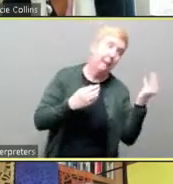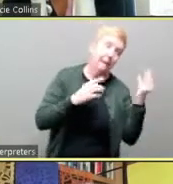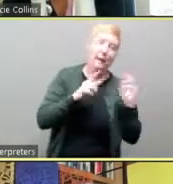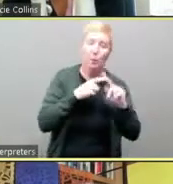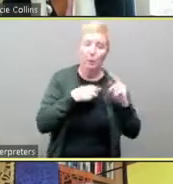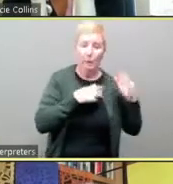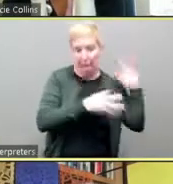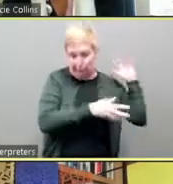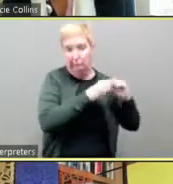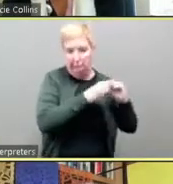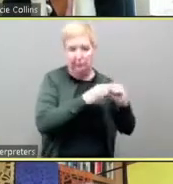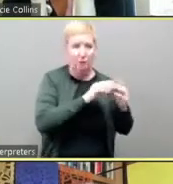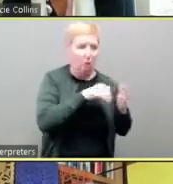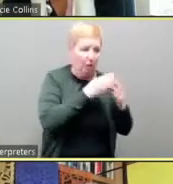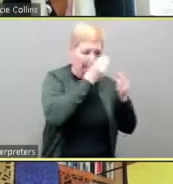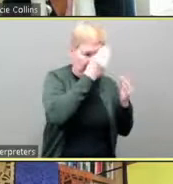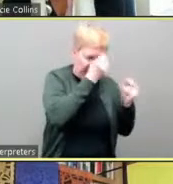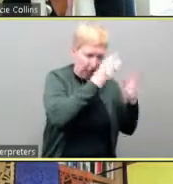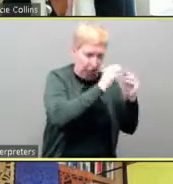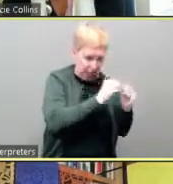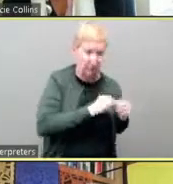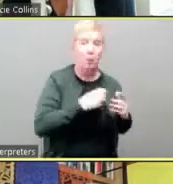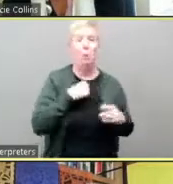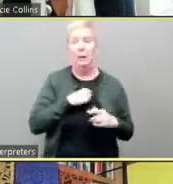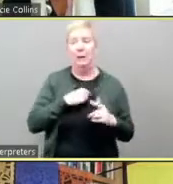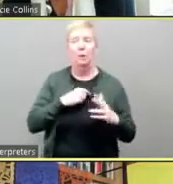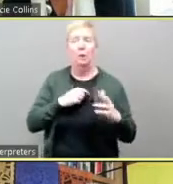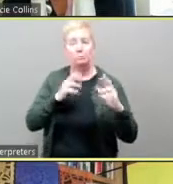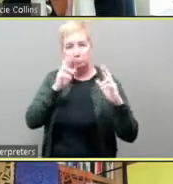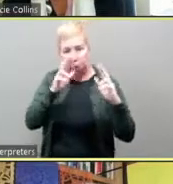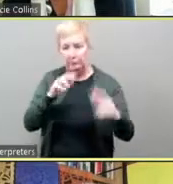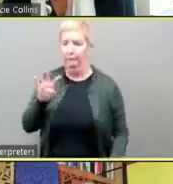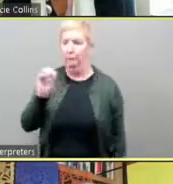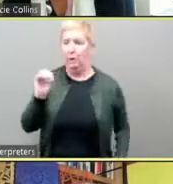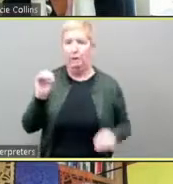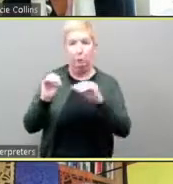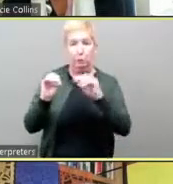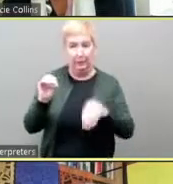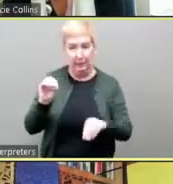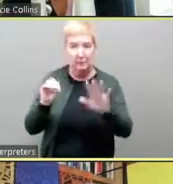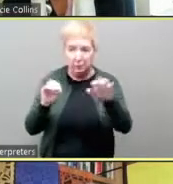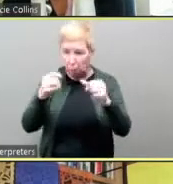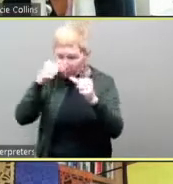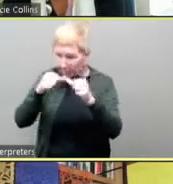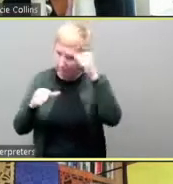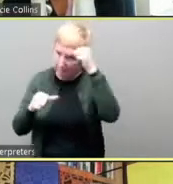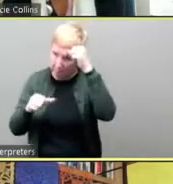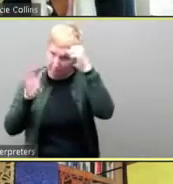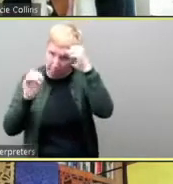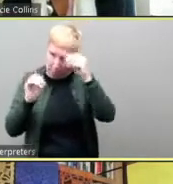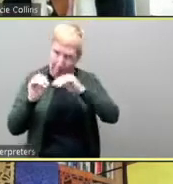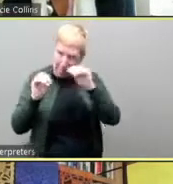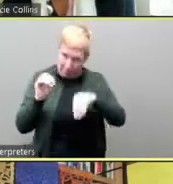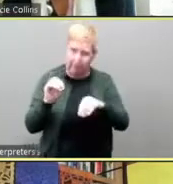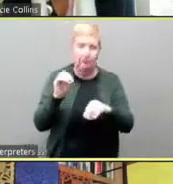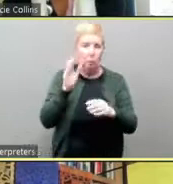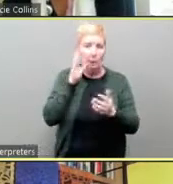today, The target was 40 and keep that number in mind as we go forward. But we